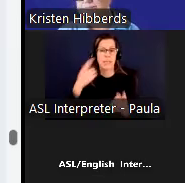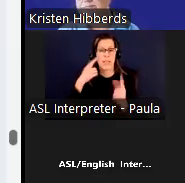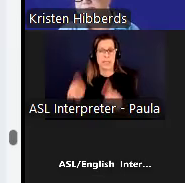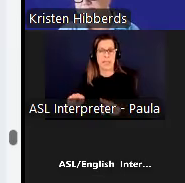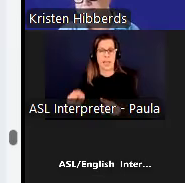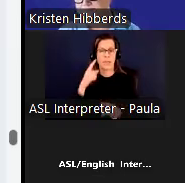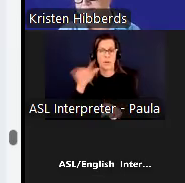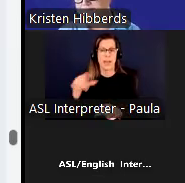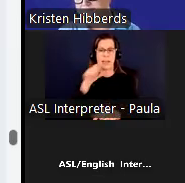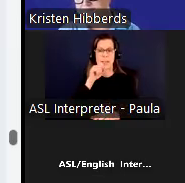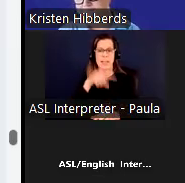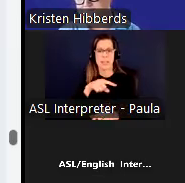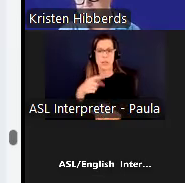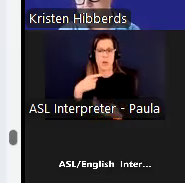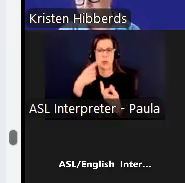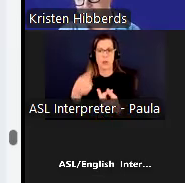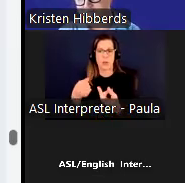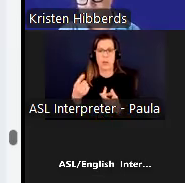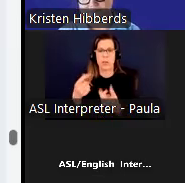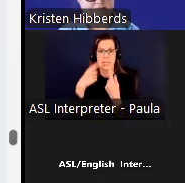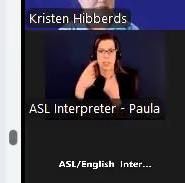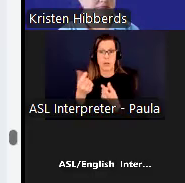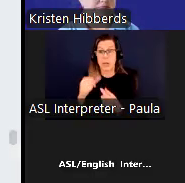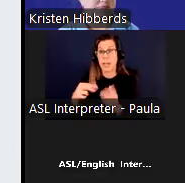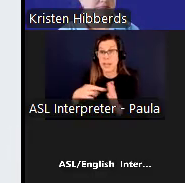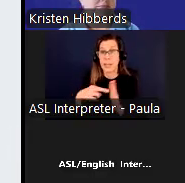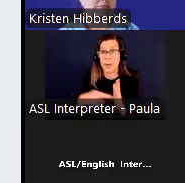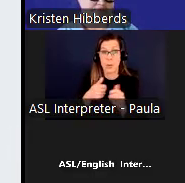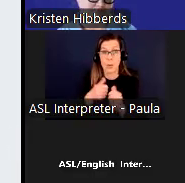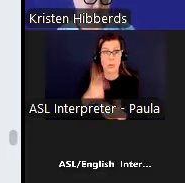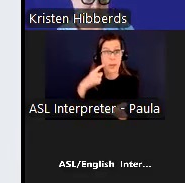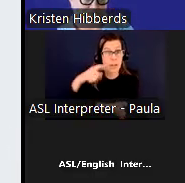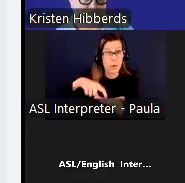Will there be any rules around notification to them?